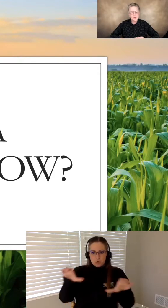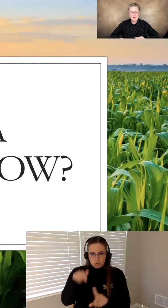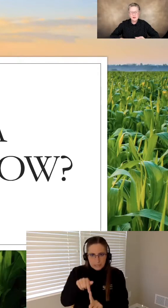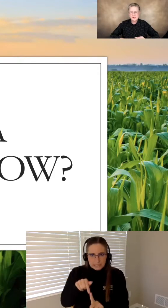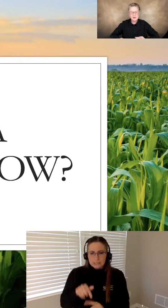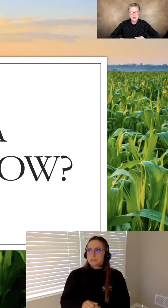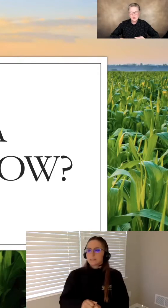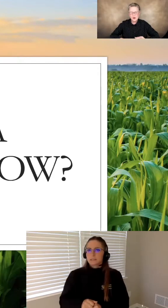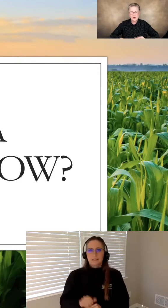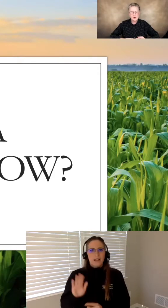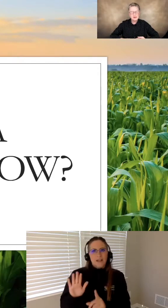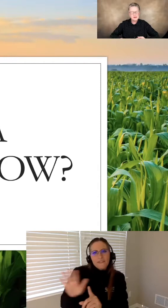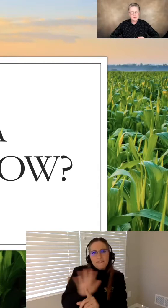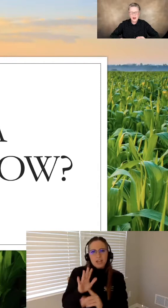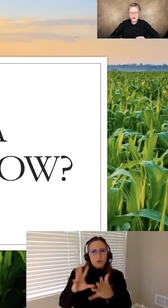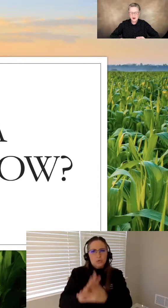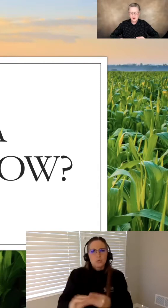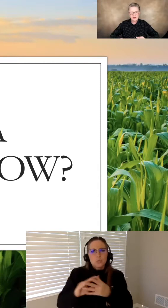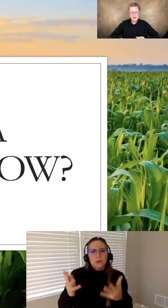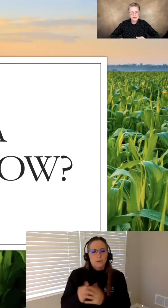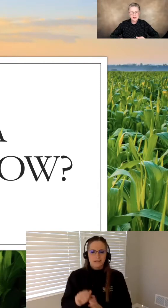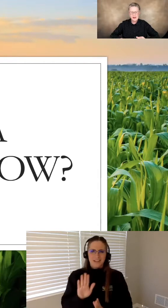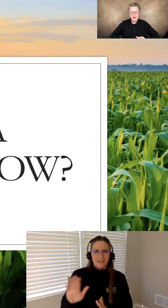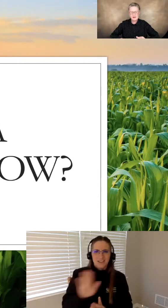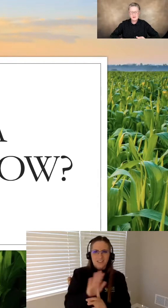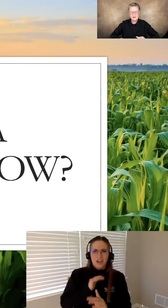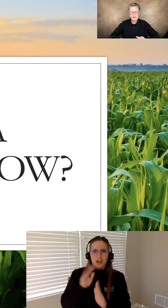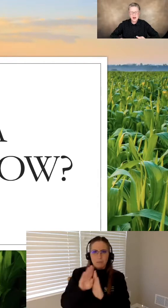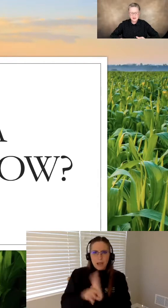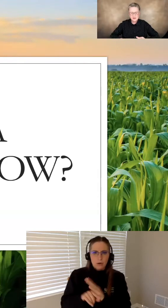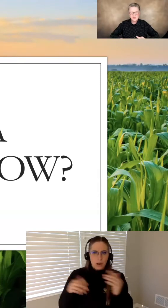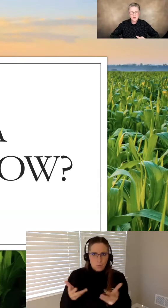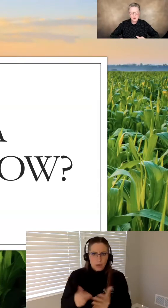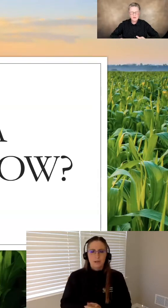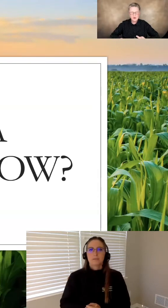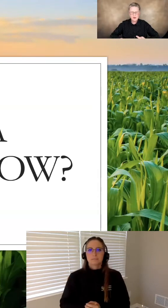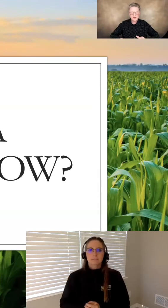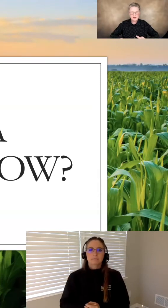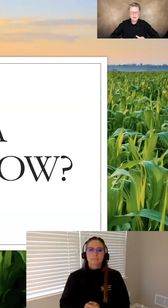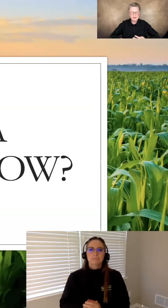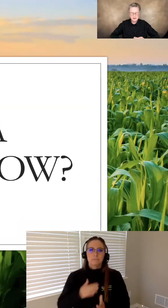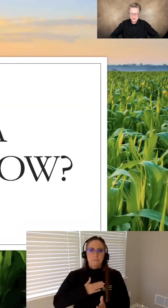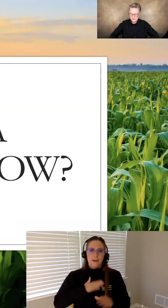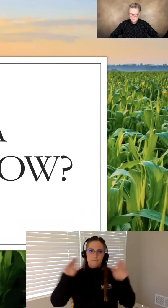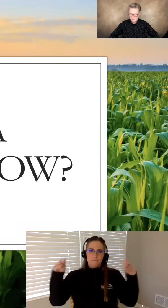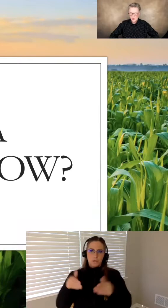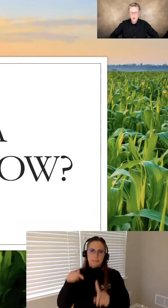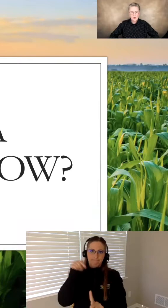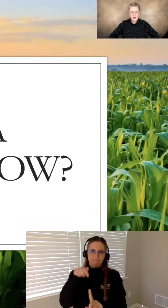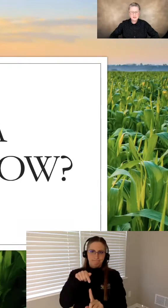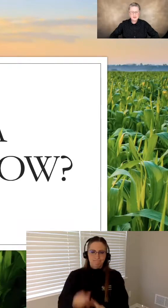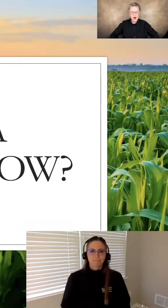what is their story what is their background and that's where I focus so I want to start